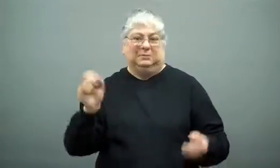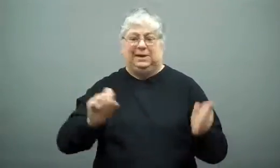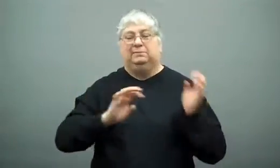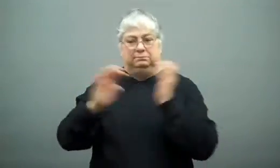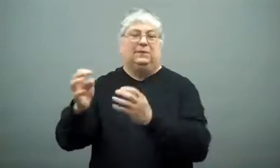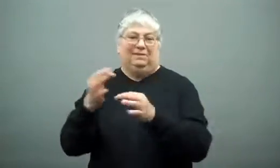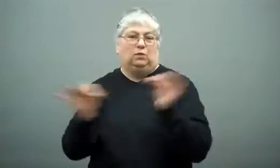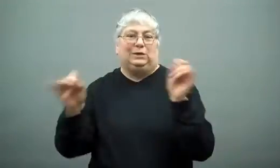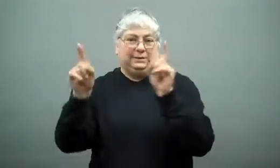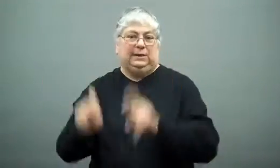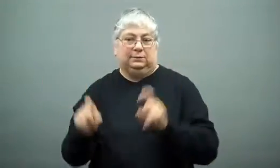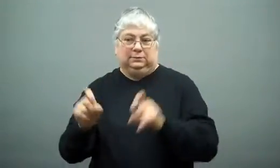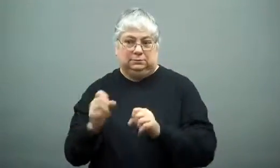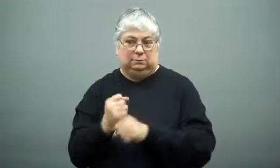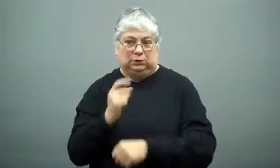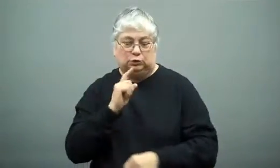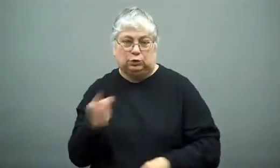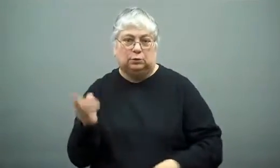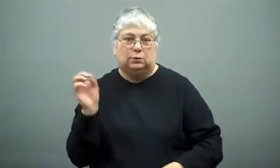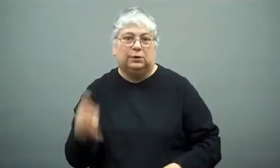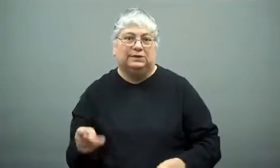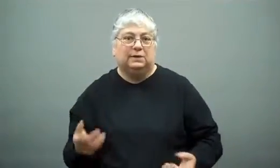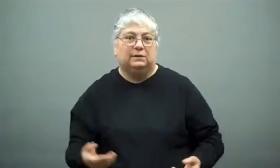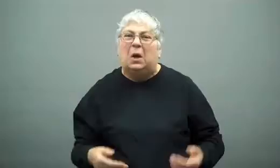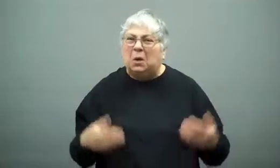The testing is free to determine whether they are ok.